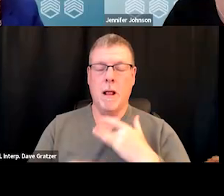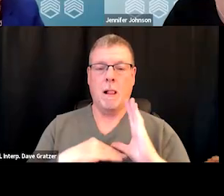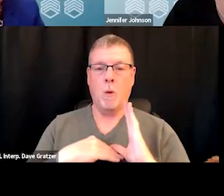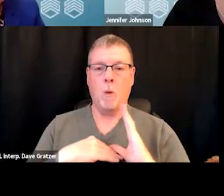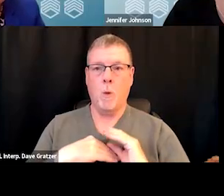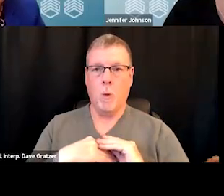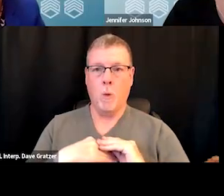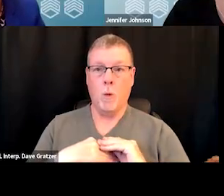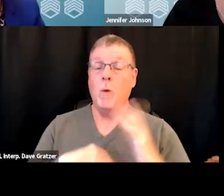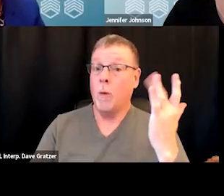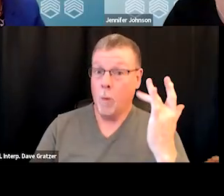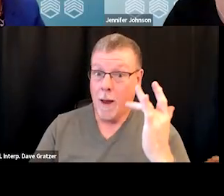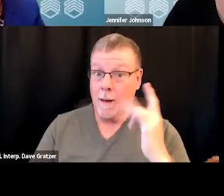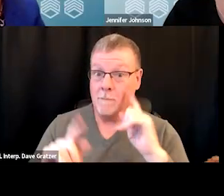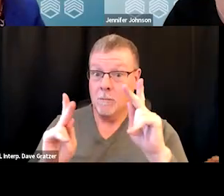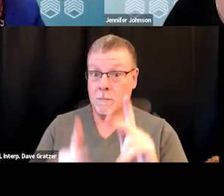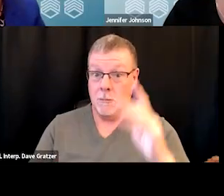a person, uh, with mental illness